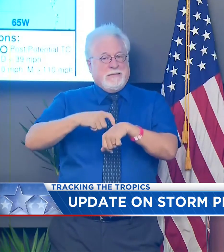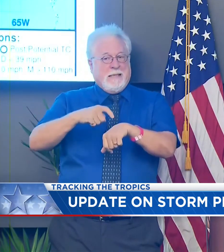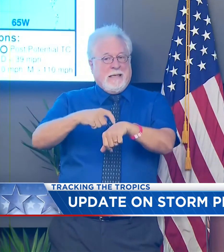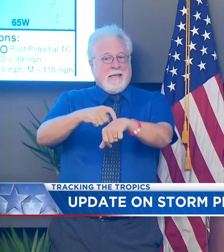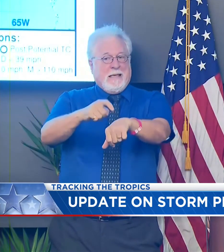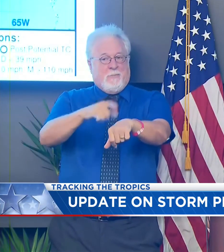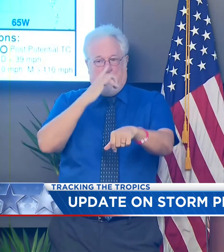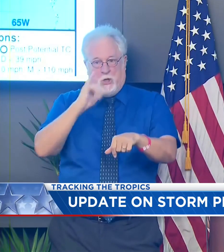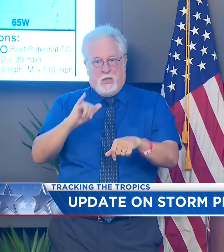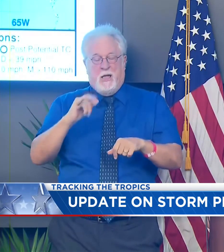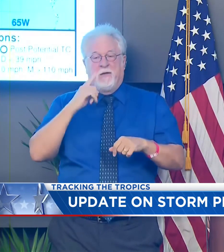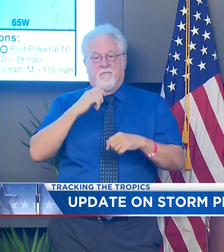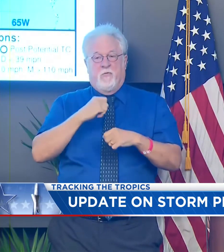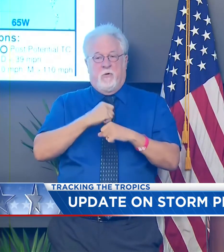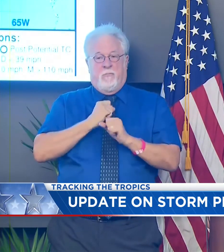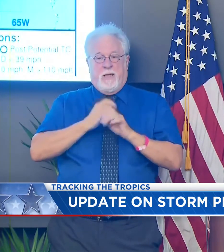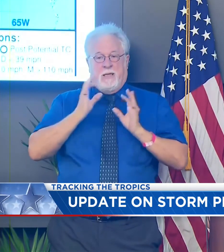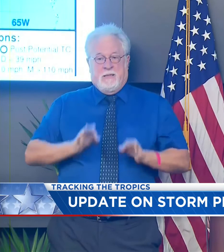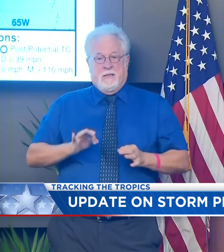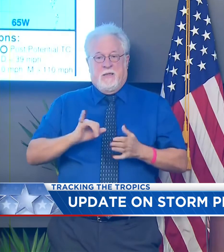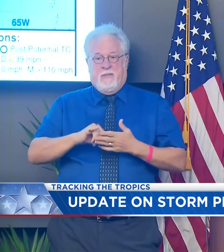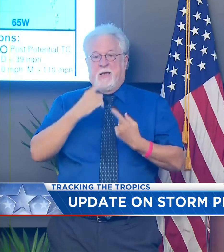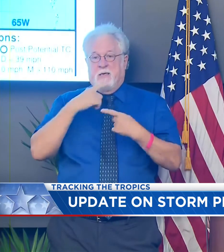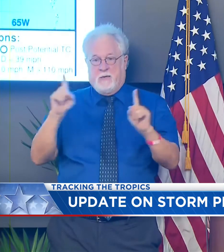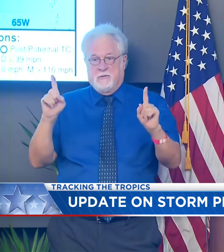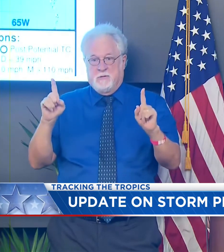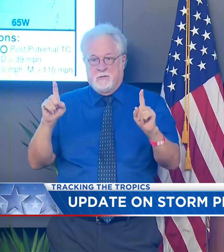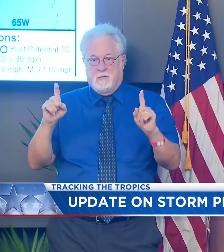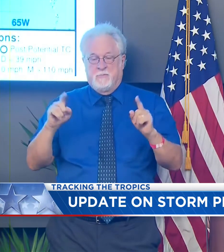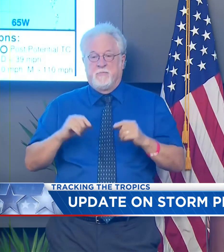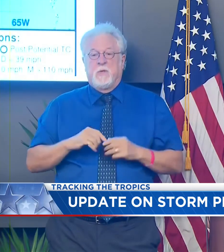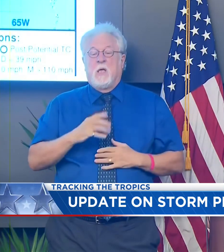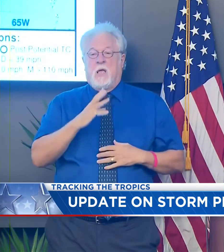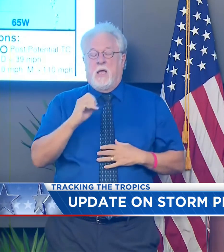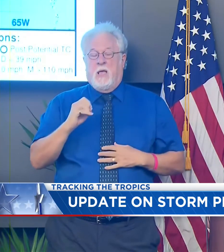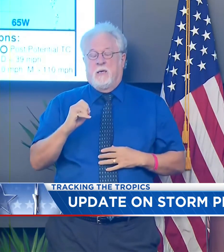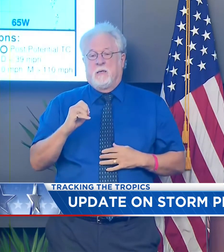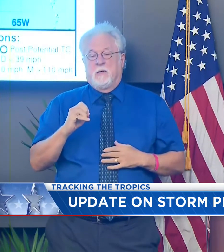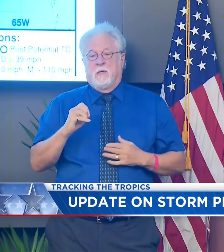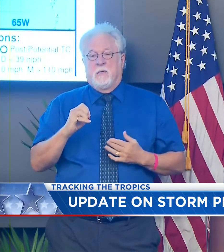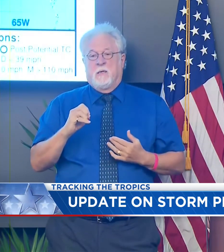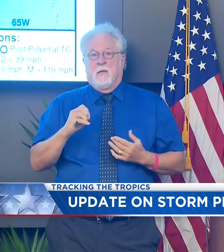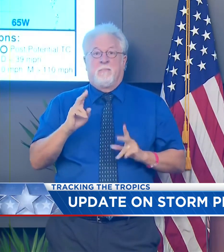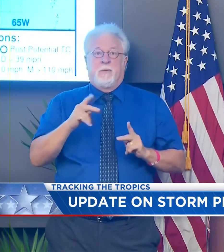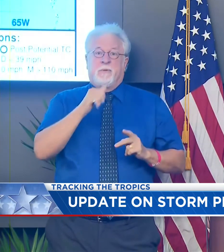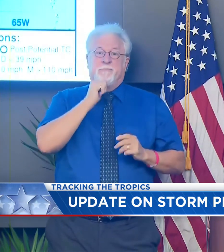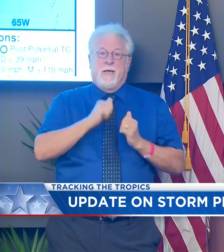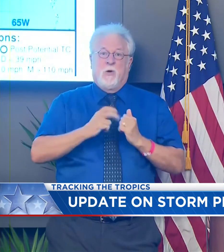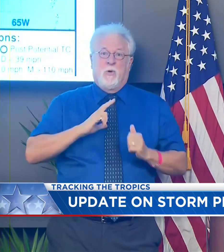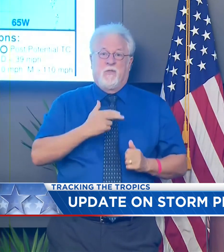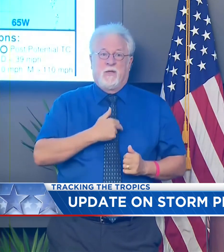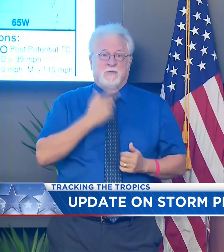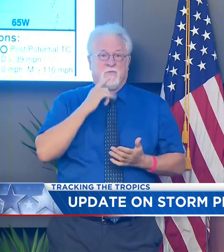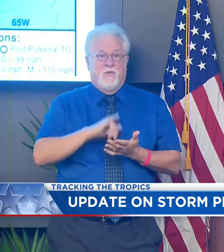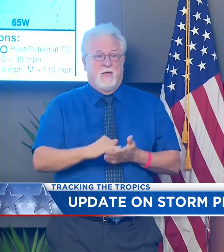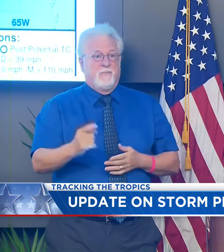EXPIRES ON FRIDAY. THERE WILL BE A NEW ONE IN ITS PLACE. I DON'T KNOW WHAT THE TIMELINE IS GOING TO LOOK LIKE IN TERMS